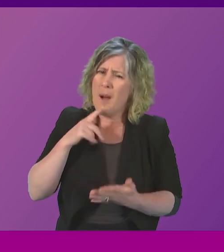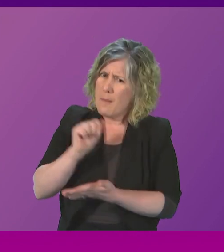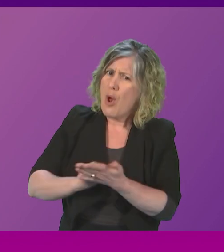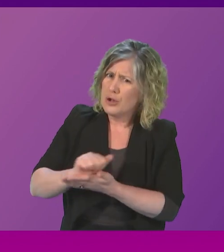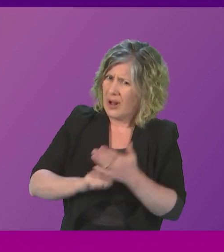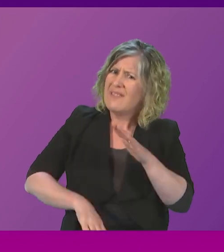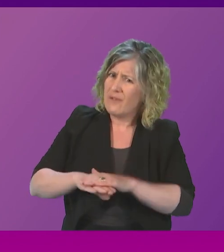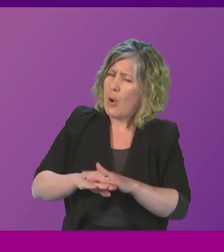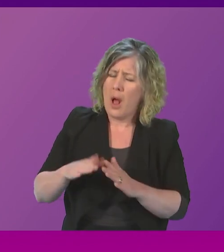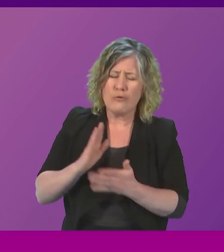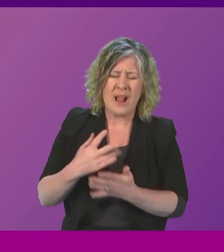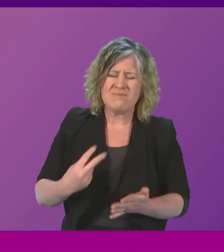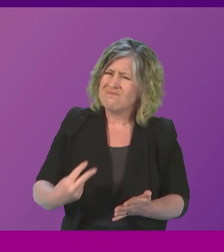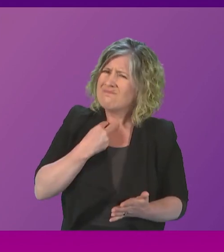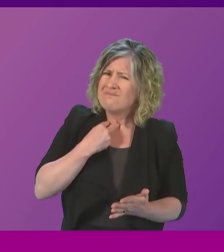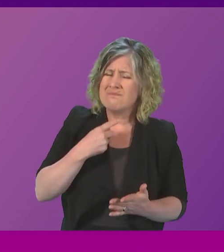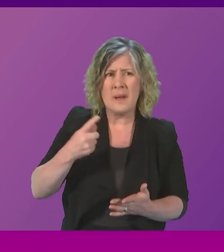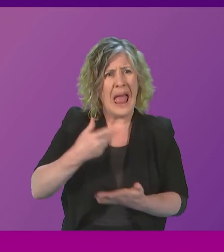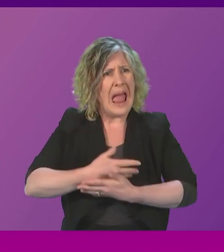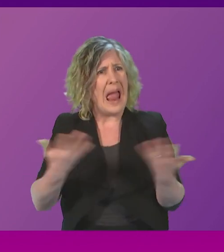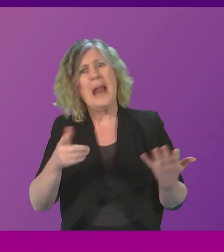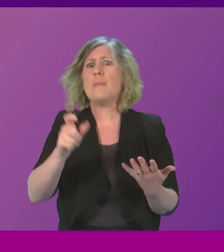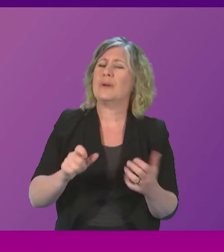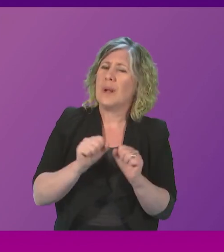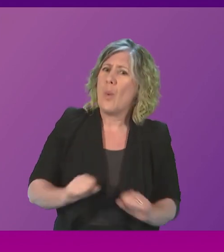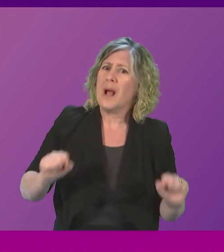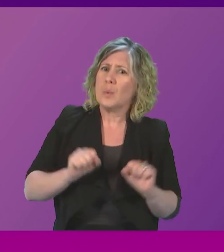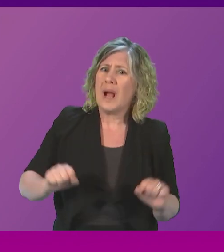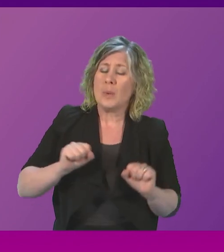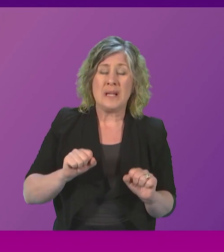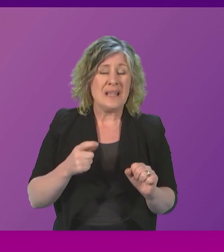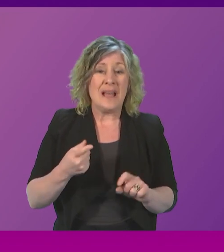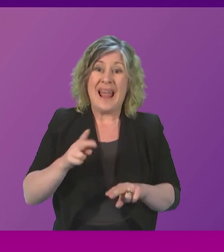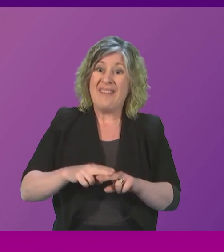let down and had to wait longer, especially our children and young people. I would not want my loved ones—my children, if they ever needed the services—to have